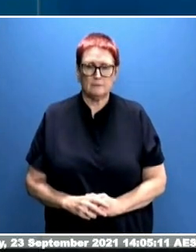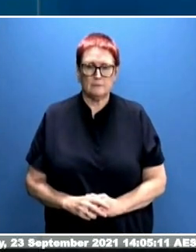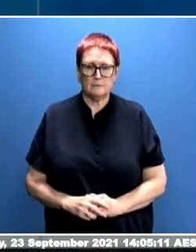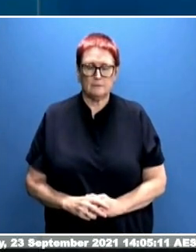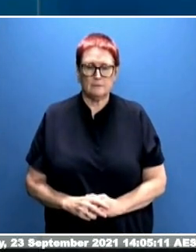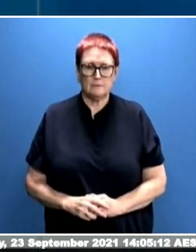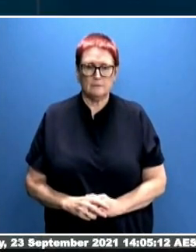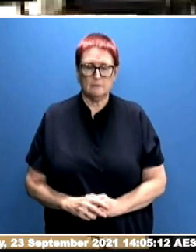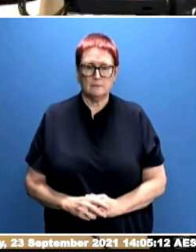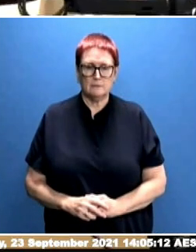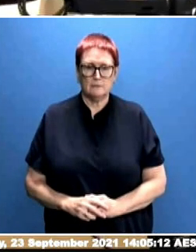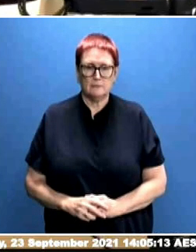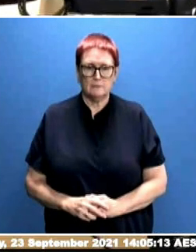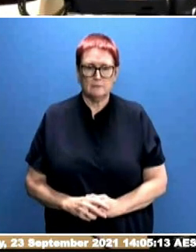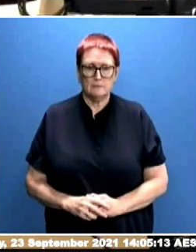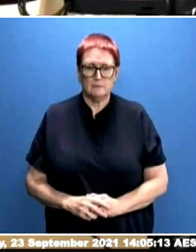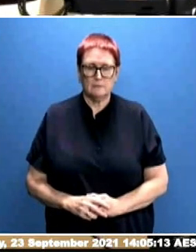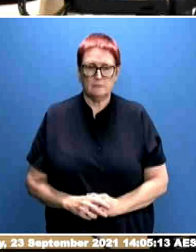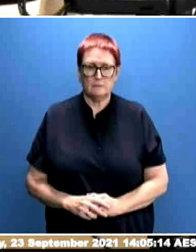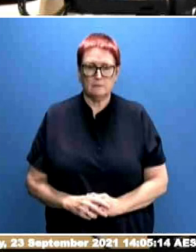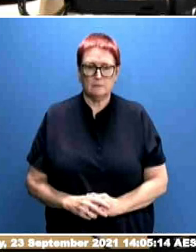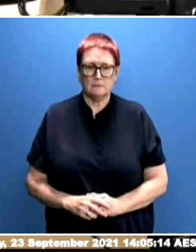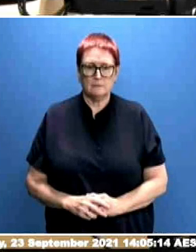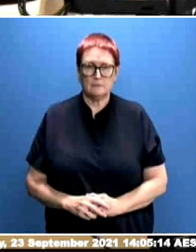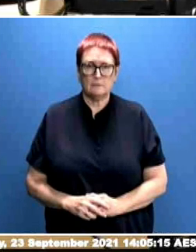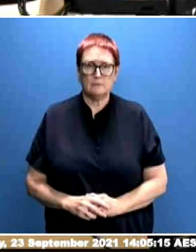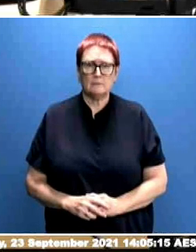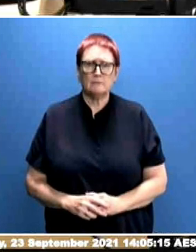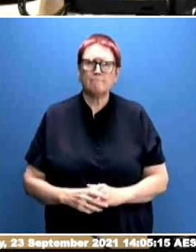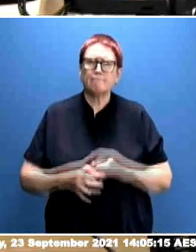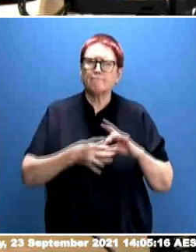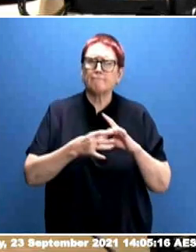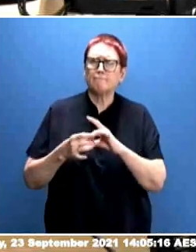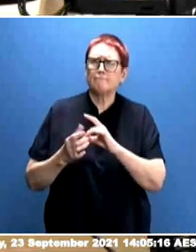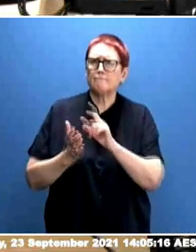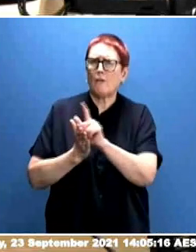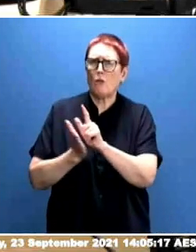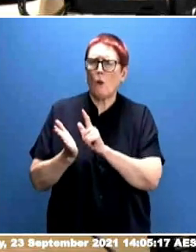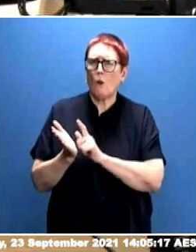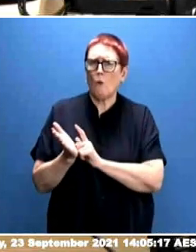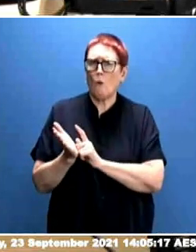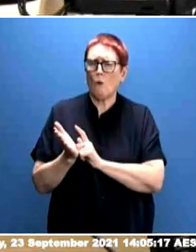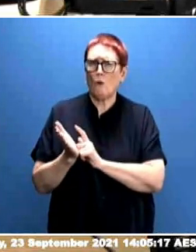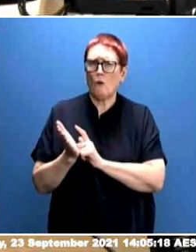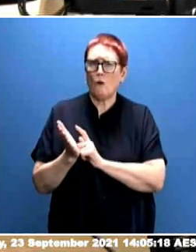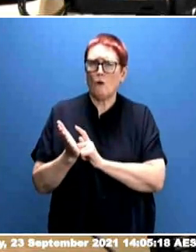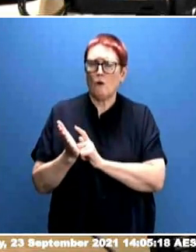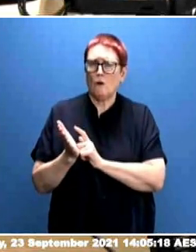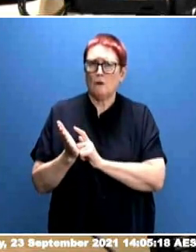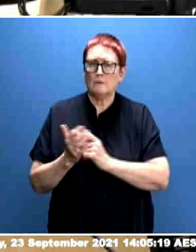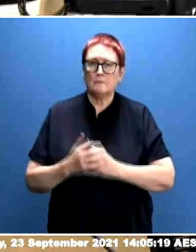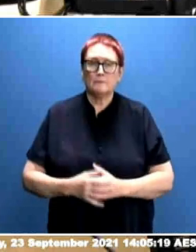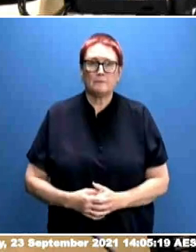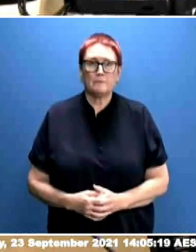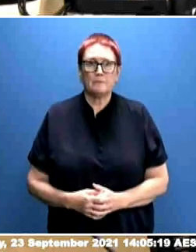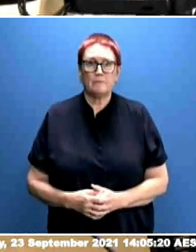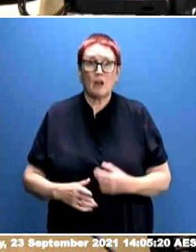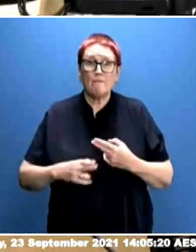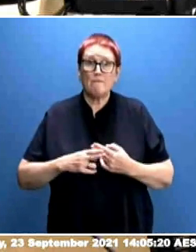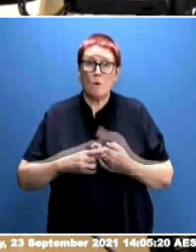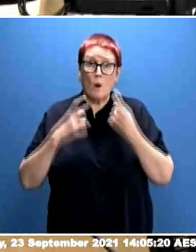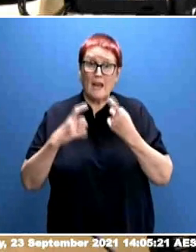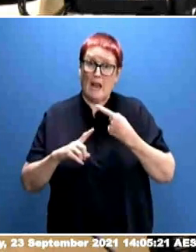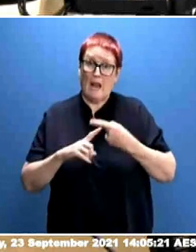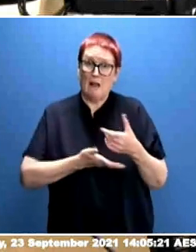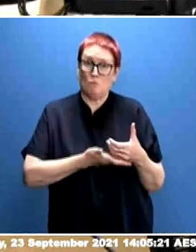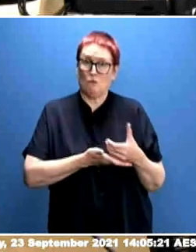In terms of the relevant legislation for care and protection matters that